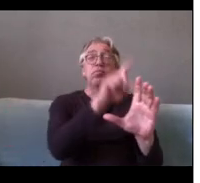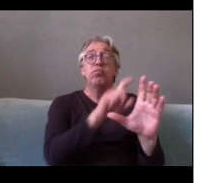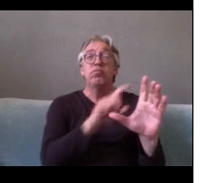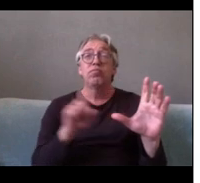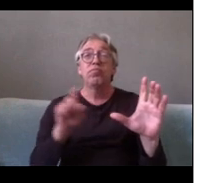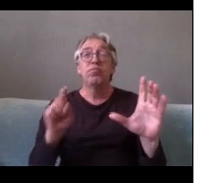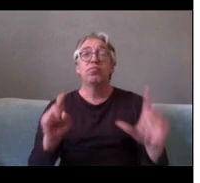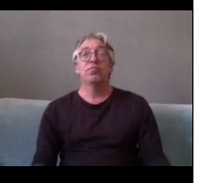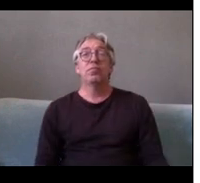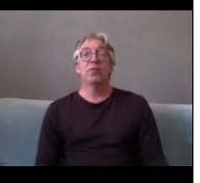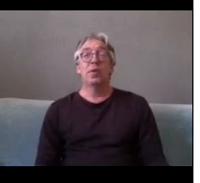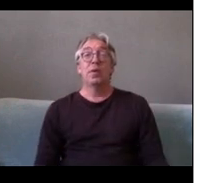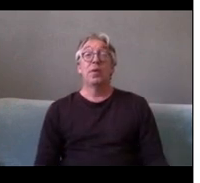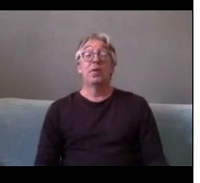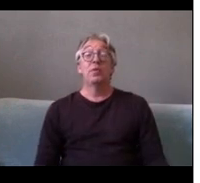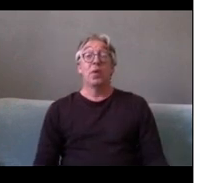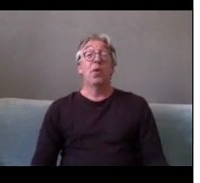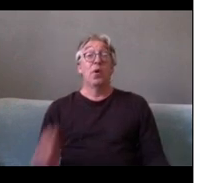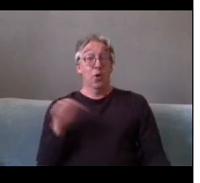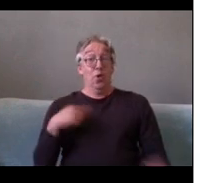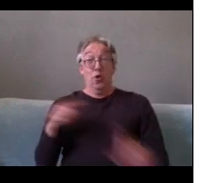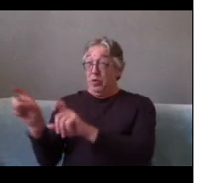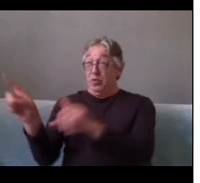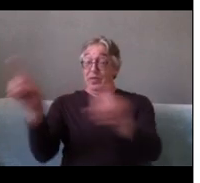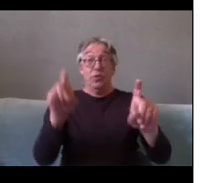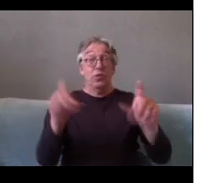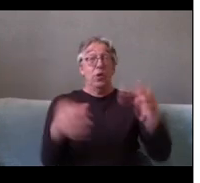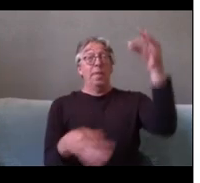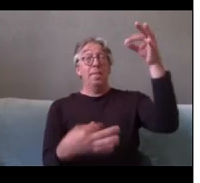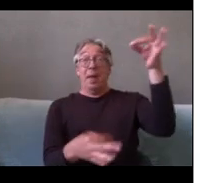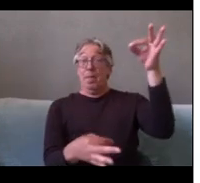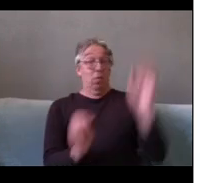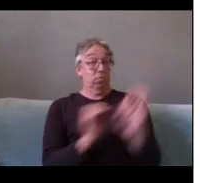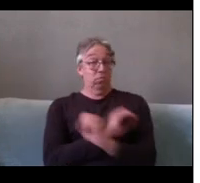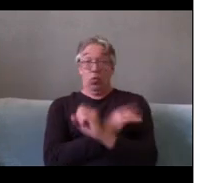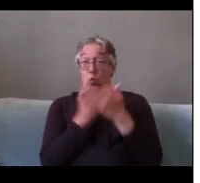which we aimed to drive indicators for persons with disabilities.